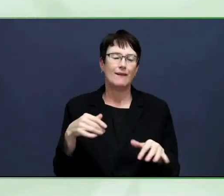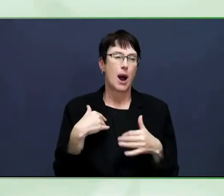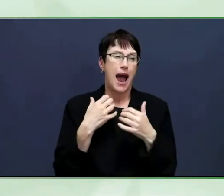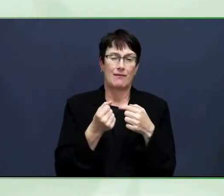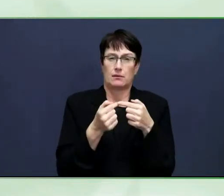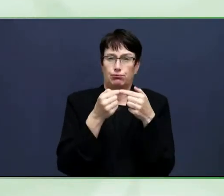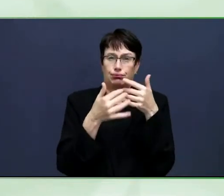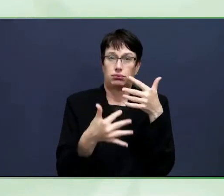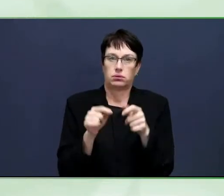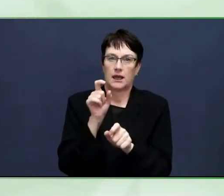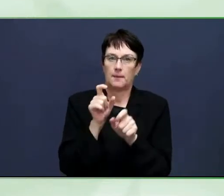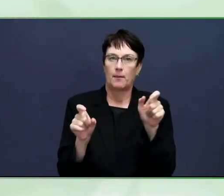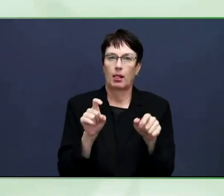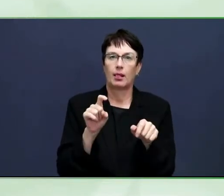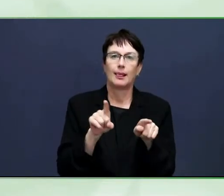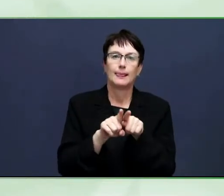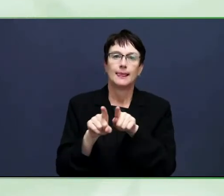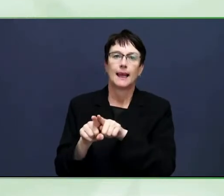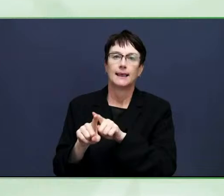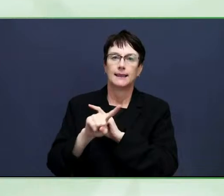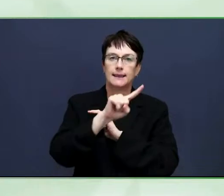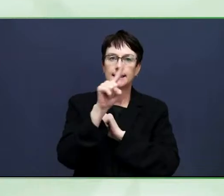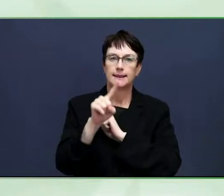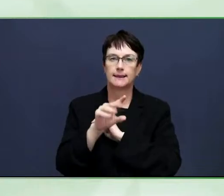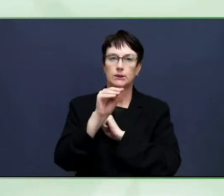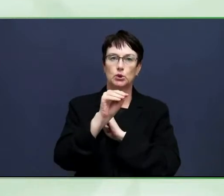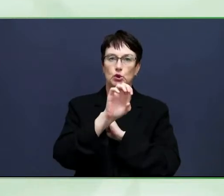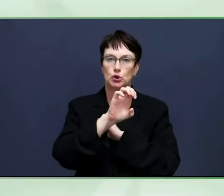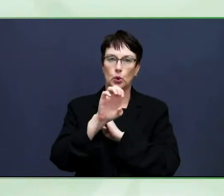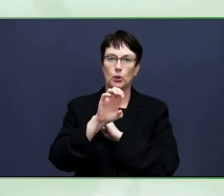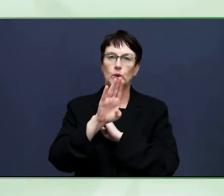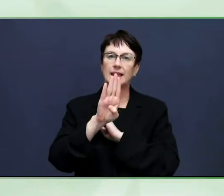the college and talk about the need for inclusive fashion.